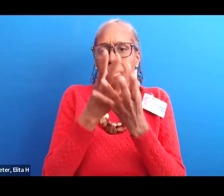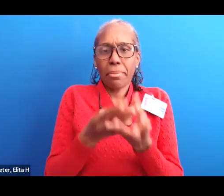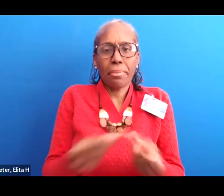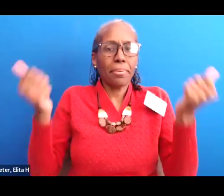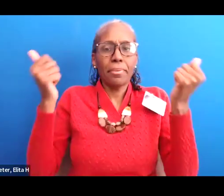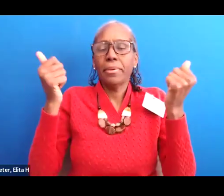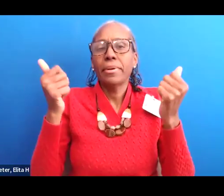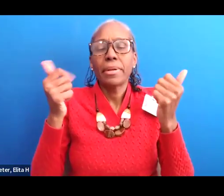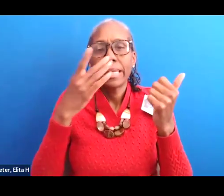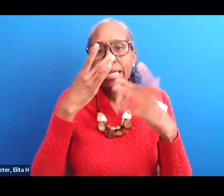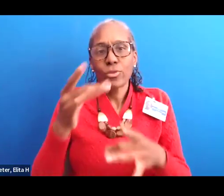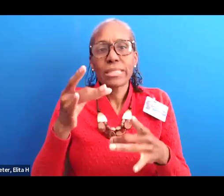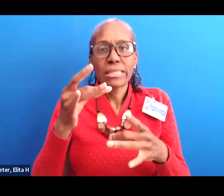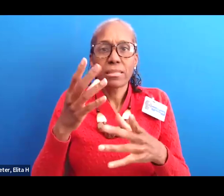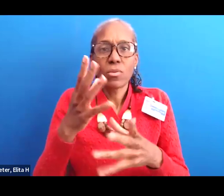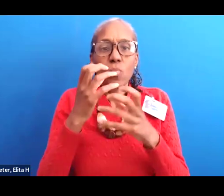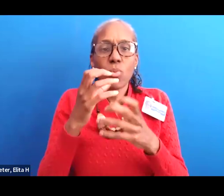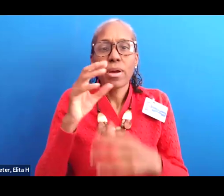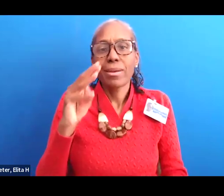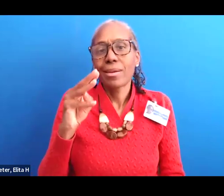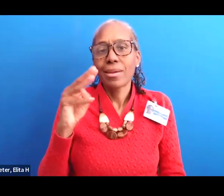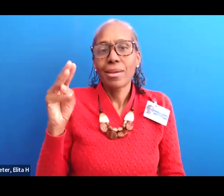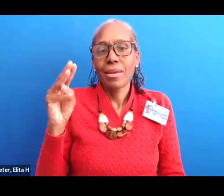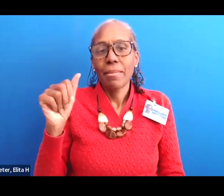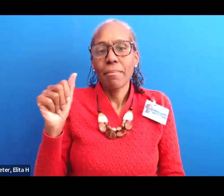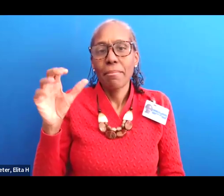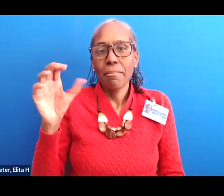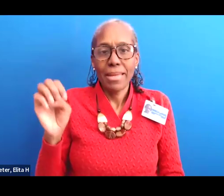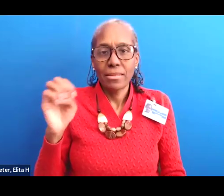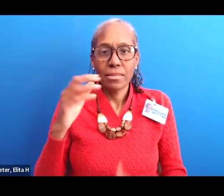They're interested in maybe getting the MACE procedure, which